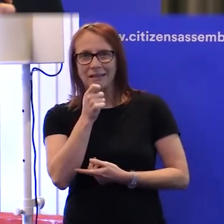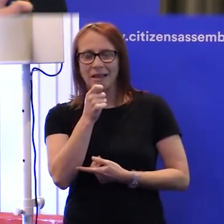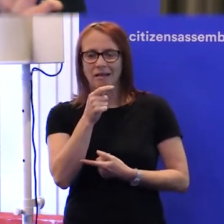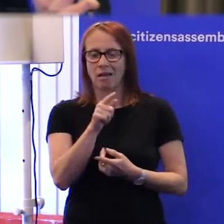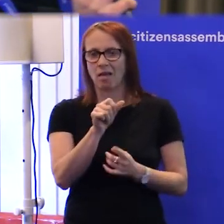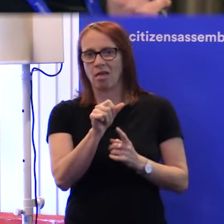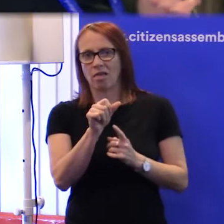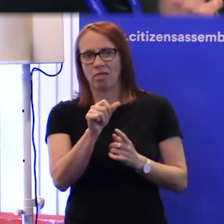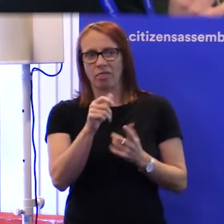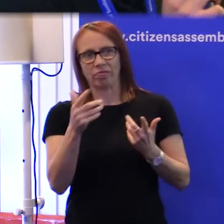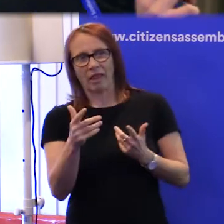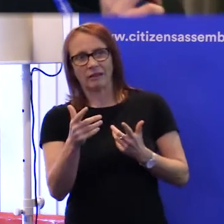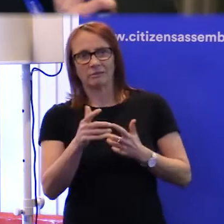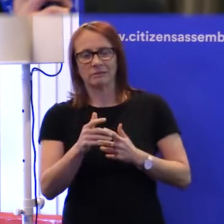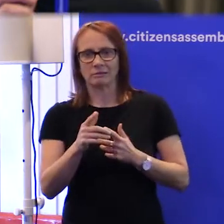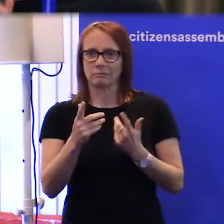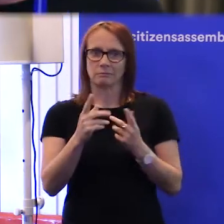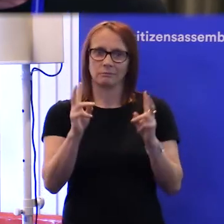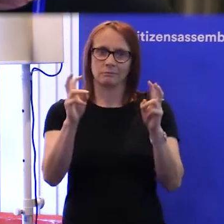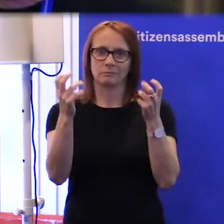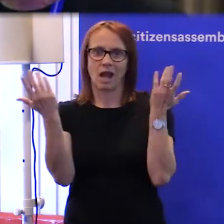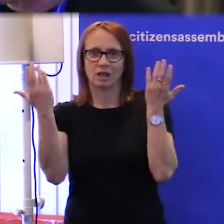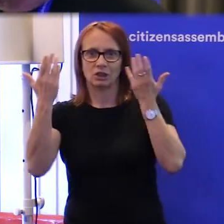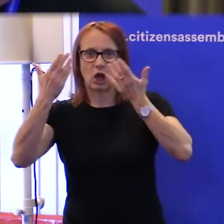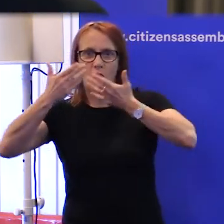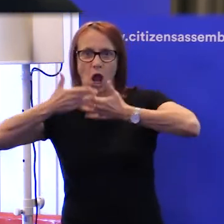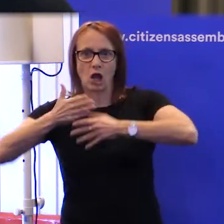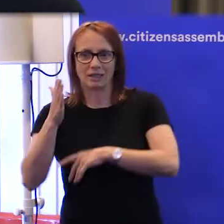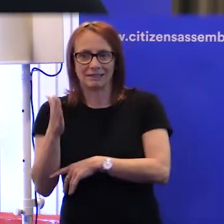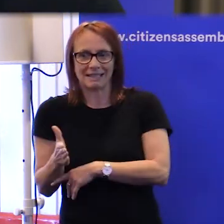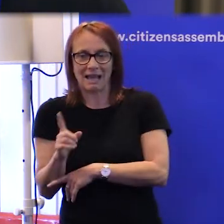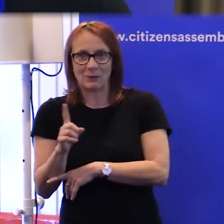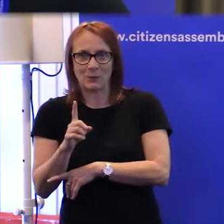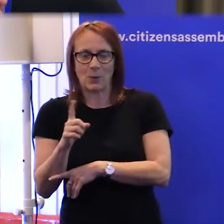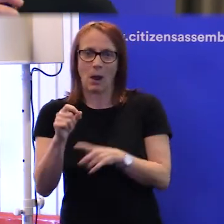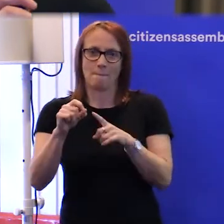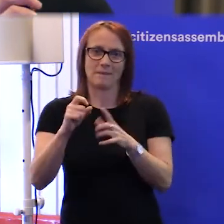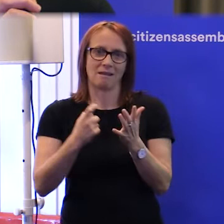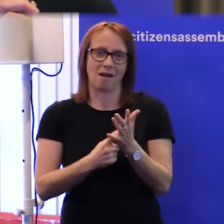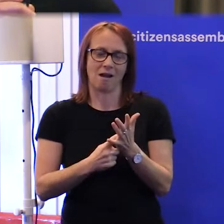journalists call the dark side which is PR so I've got experience in the media